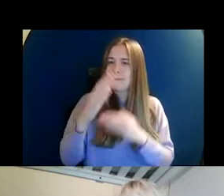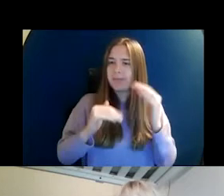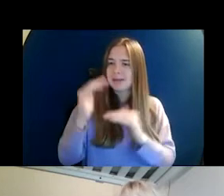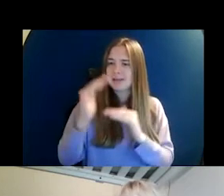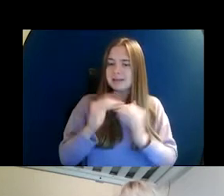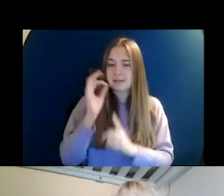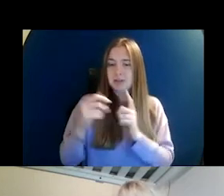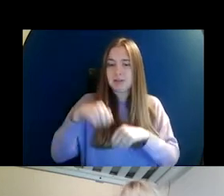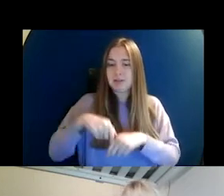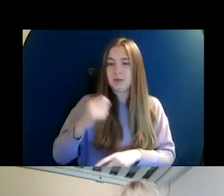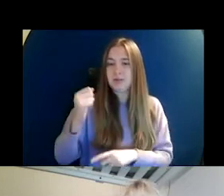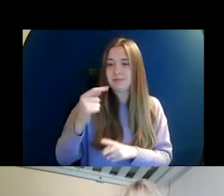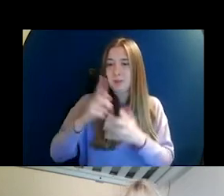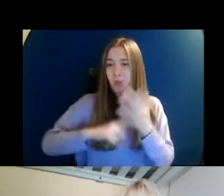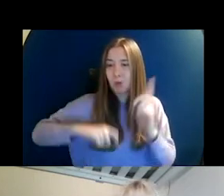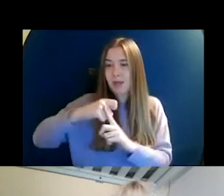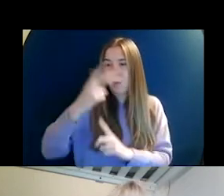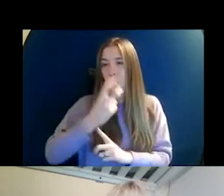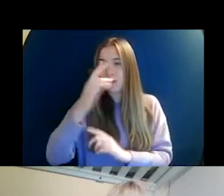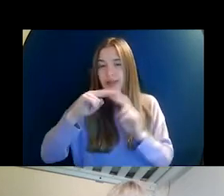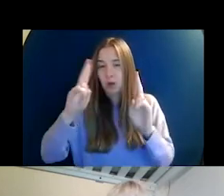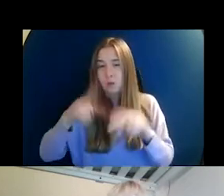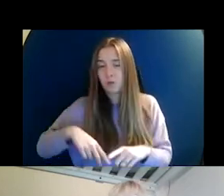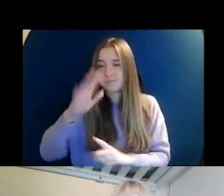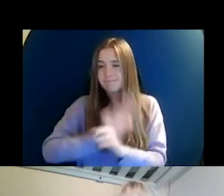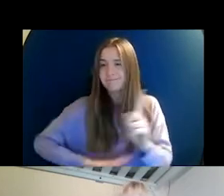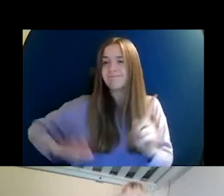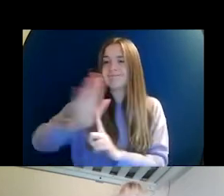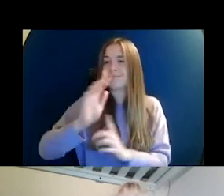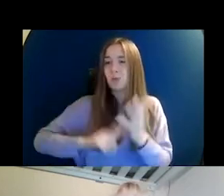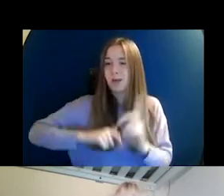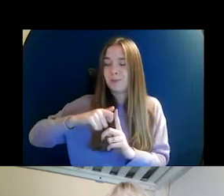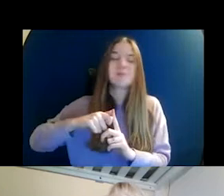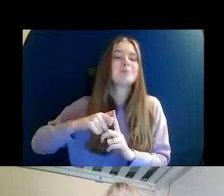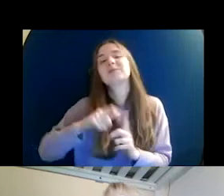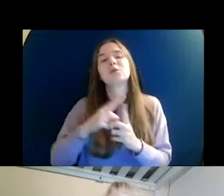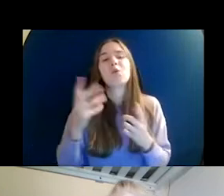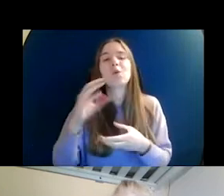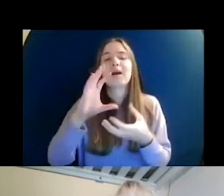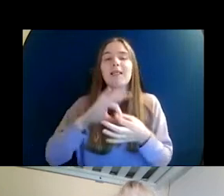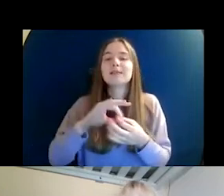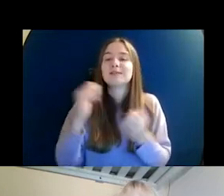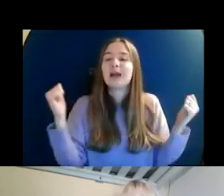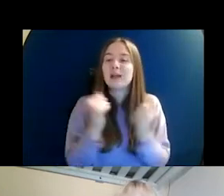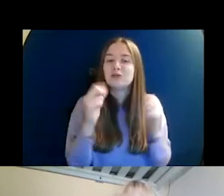which has one of the oldest housing stocks in Europe. So Collective Energy also advises on the EnerPHit Standard,